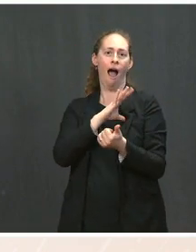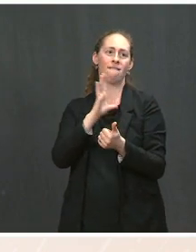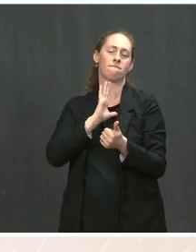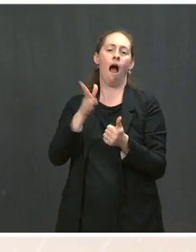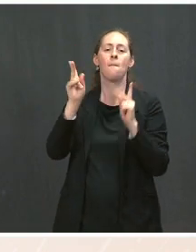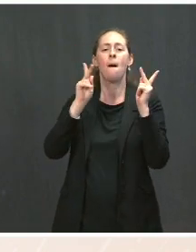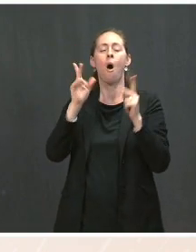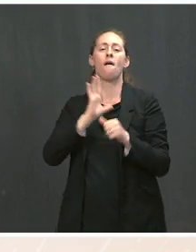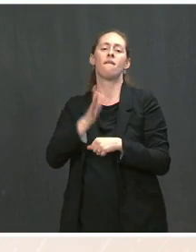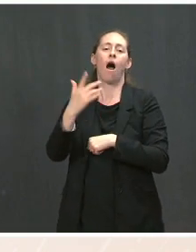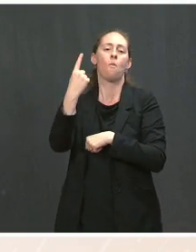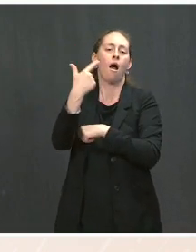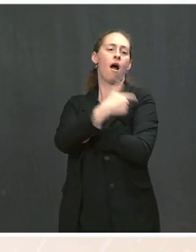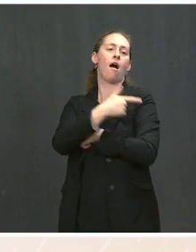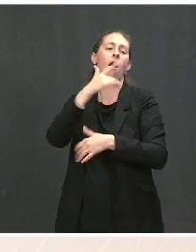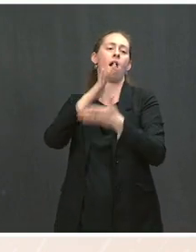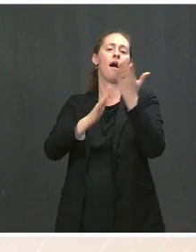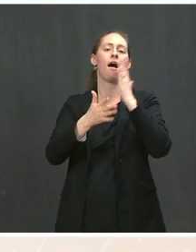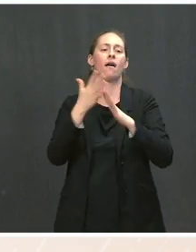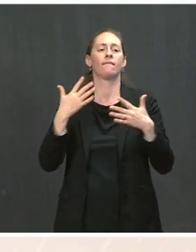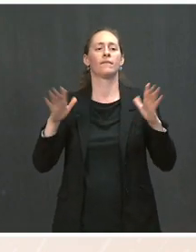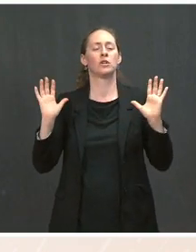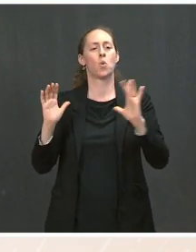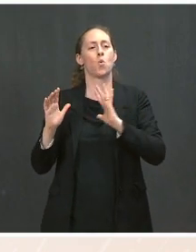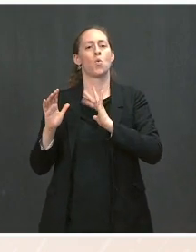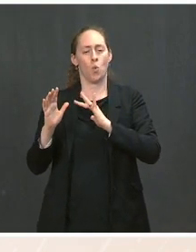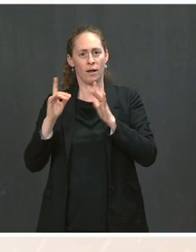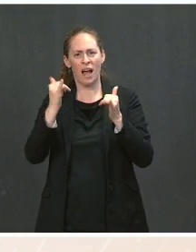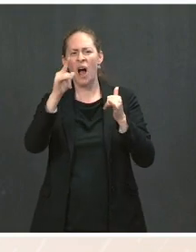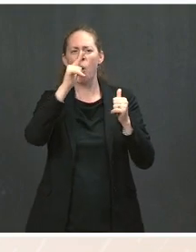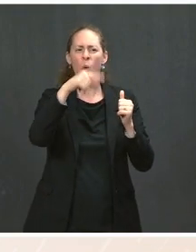that are harder to reach right now. What specifically is the White House doing now